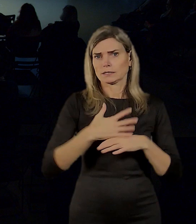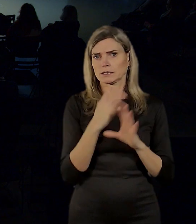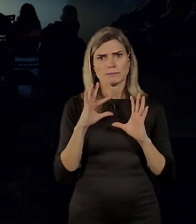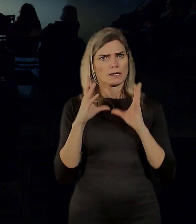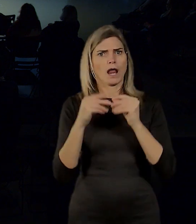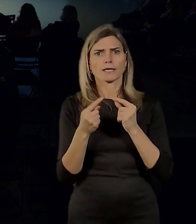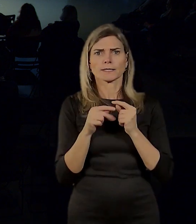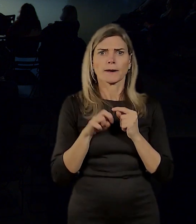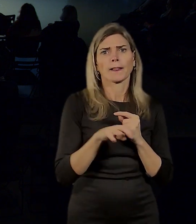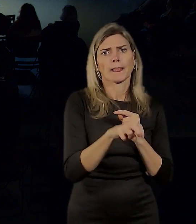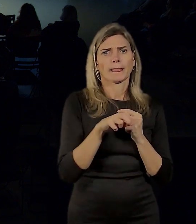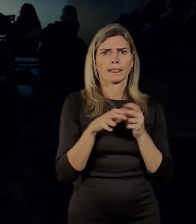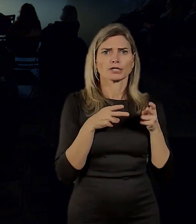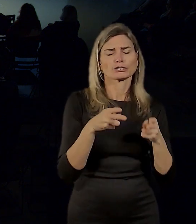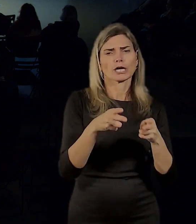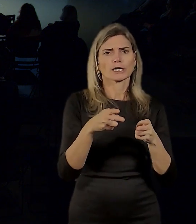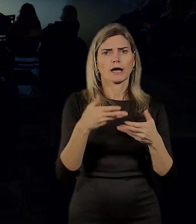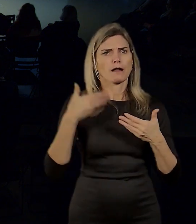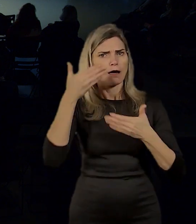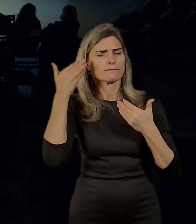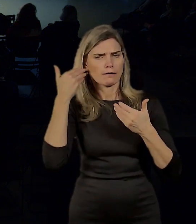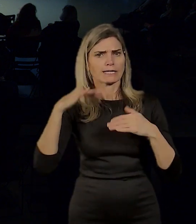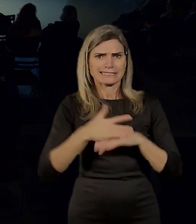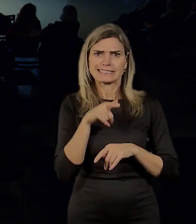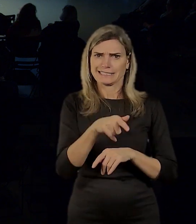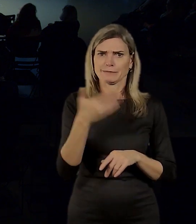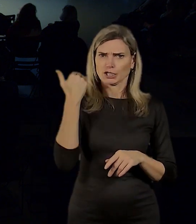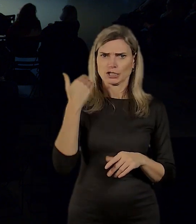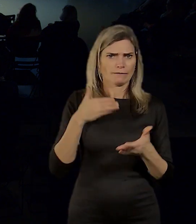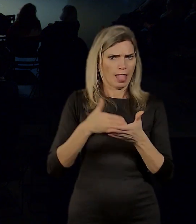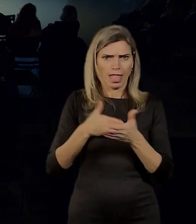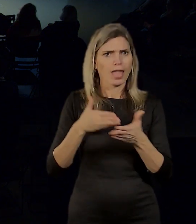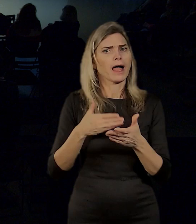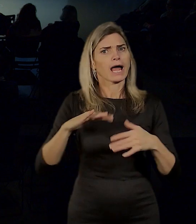Another incentive for this study was furniture. In general, how furniture got to this area over time